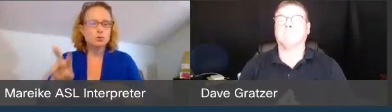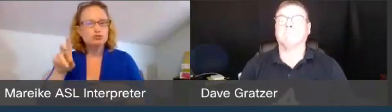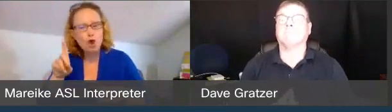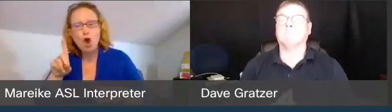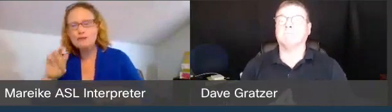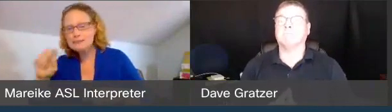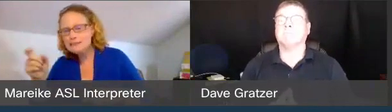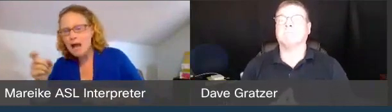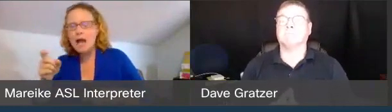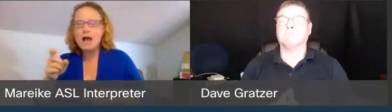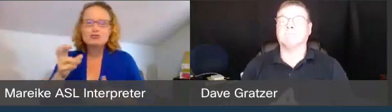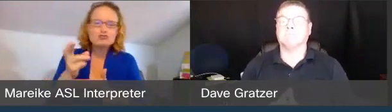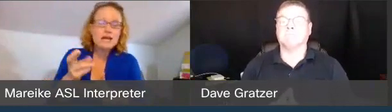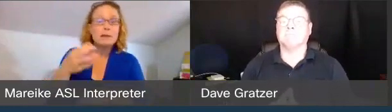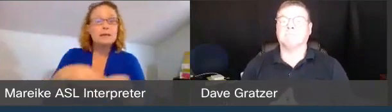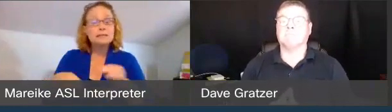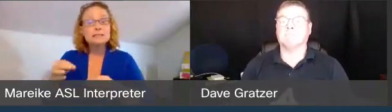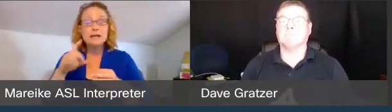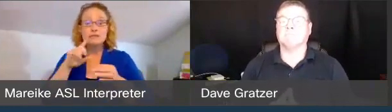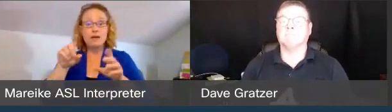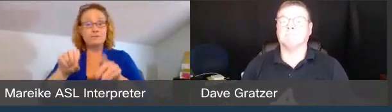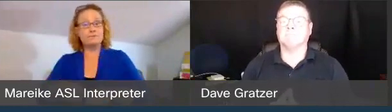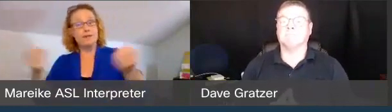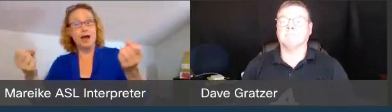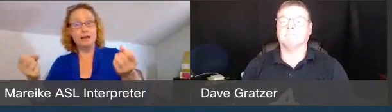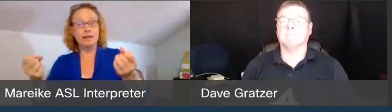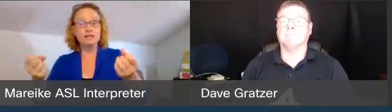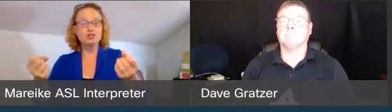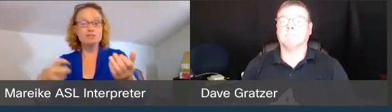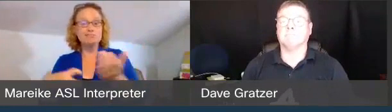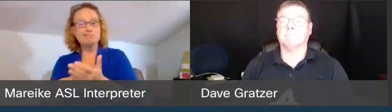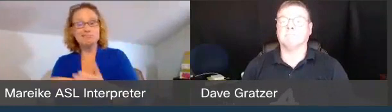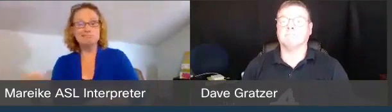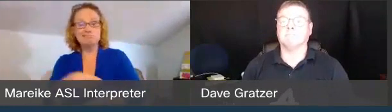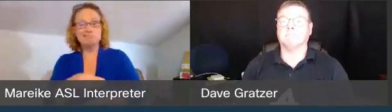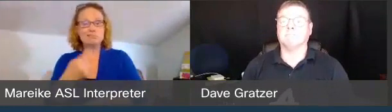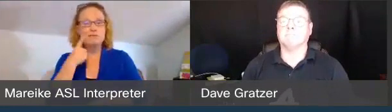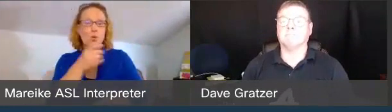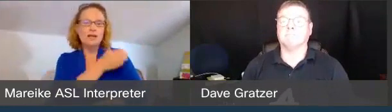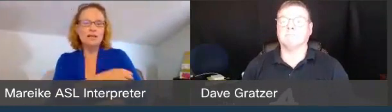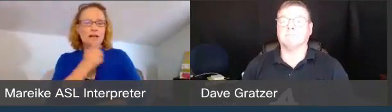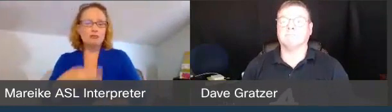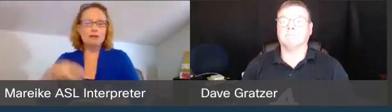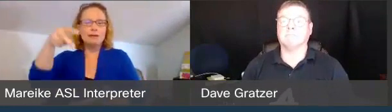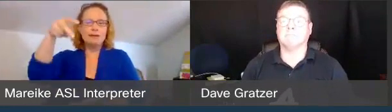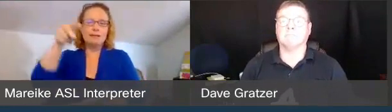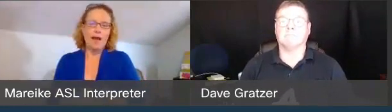instead of a violation for a clinical relapse. And really this is kind of like again, around avoiding